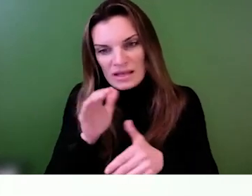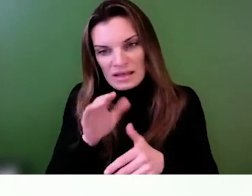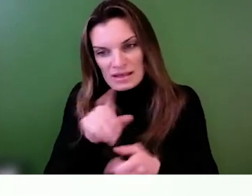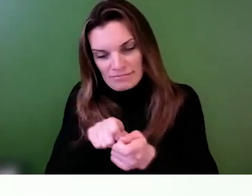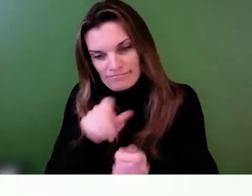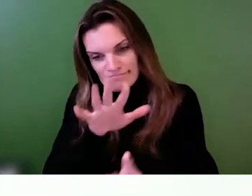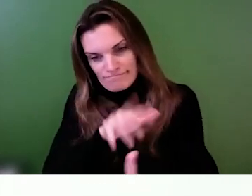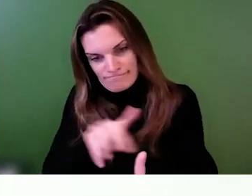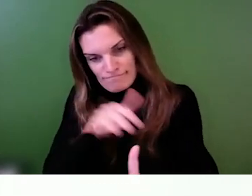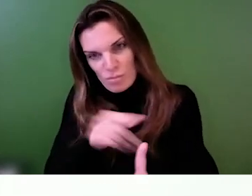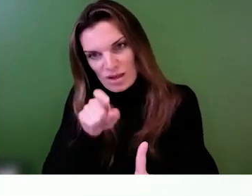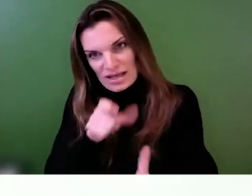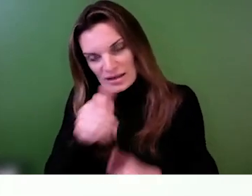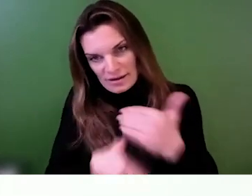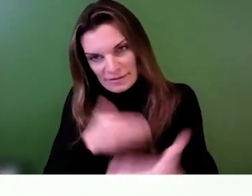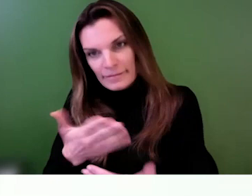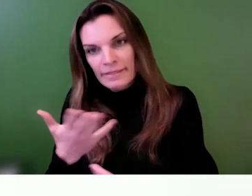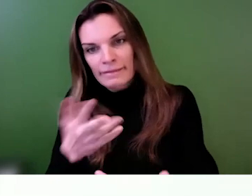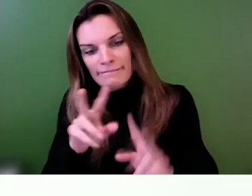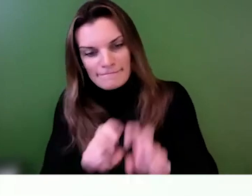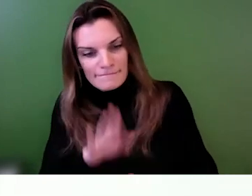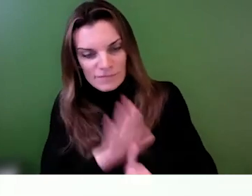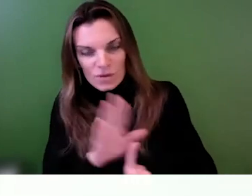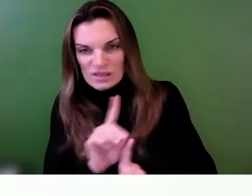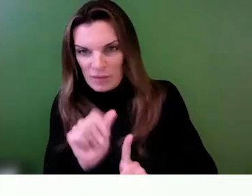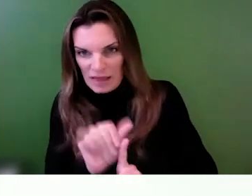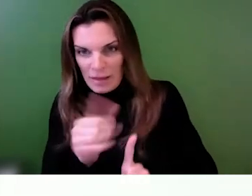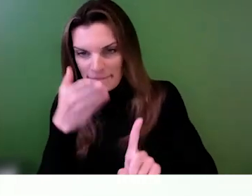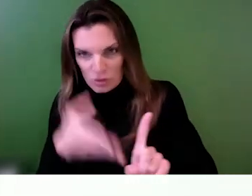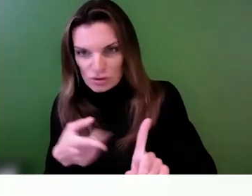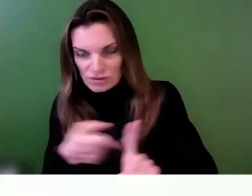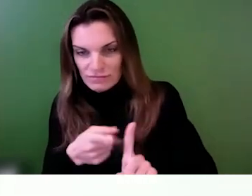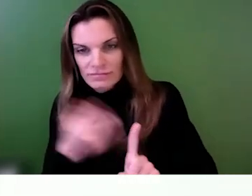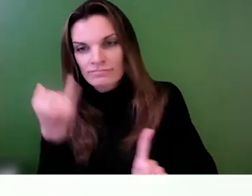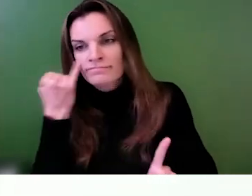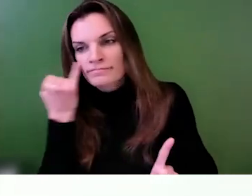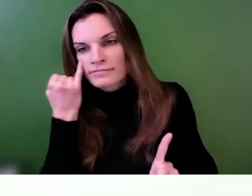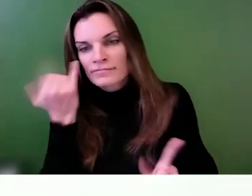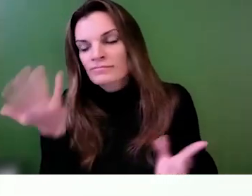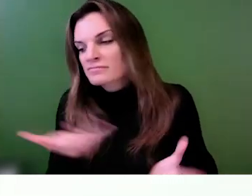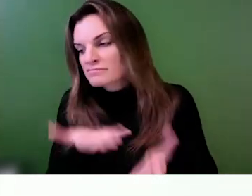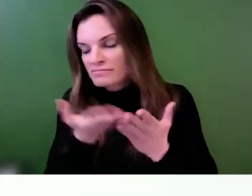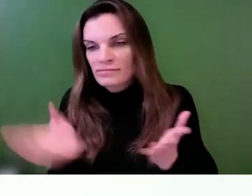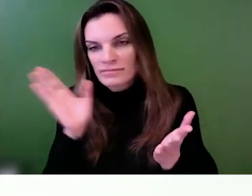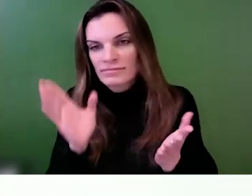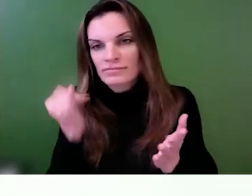assessment of the disability and that person. And so with that, if generally the response you